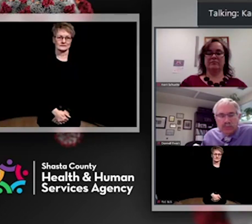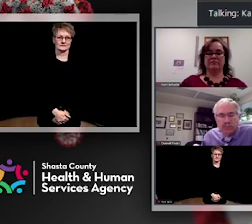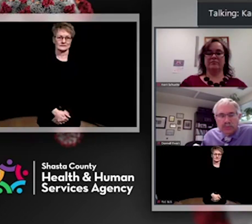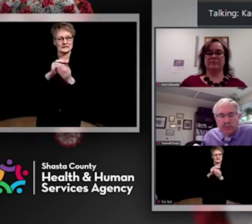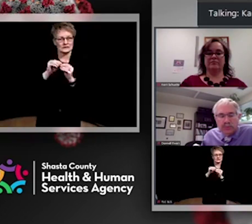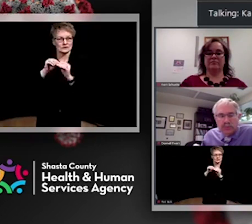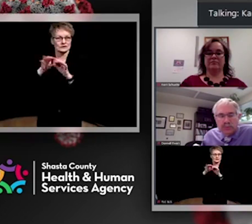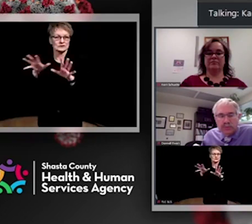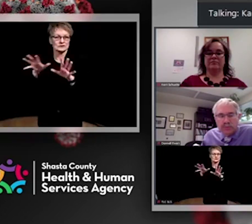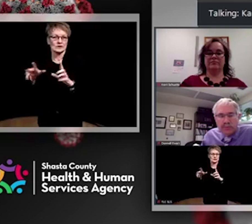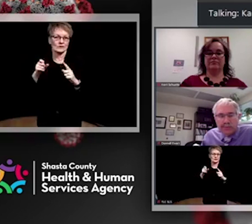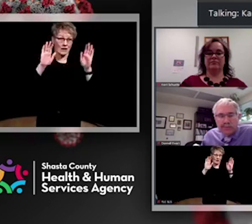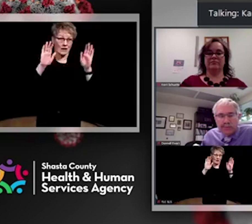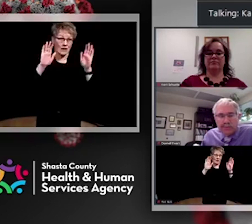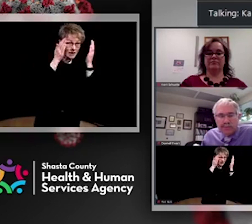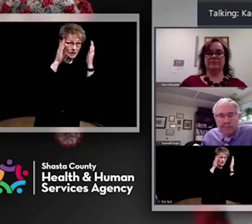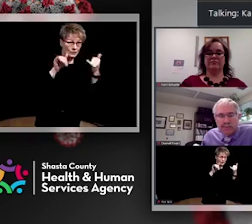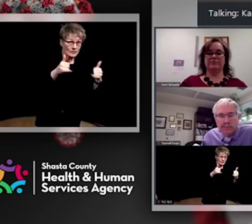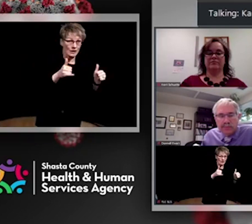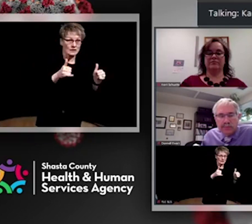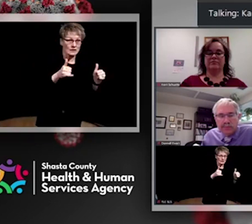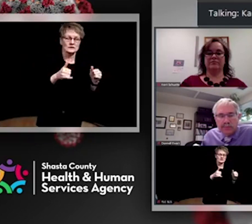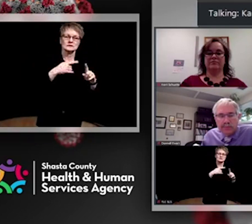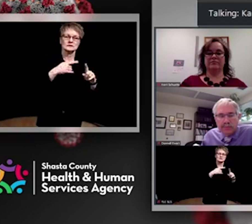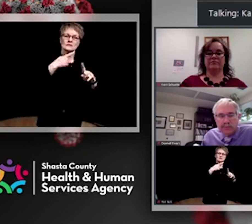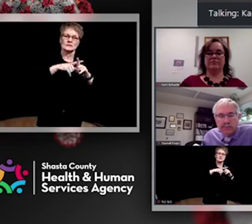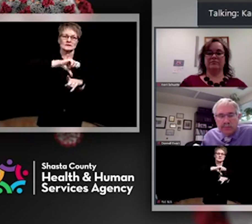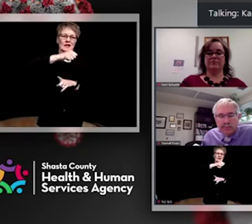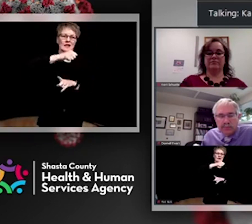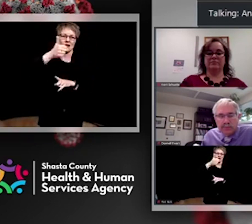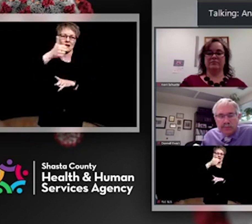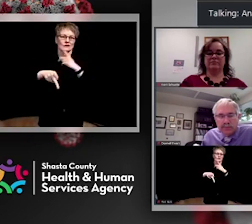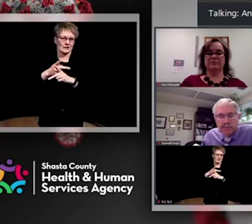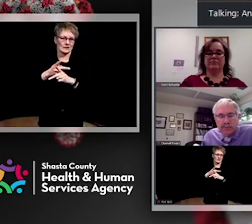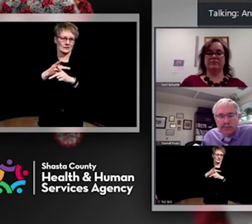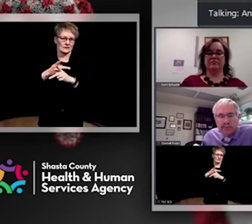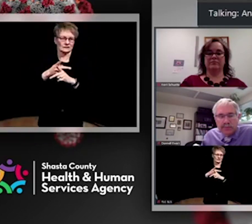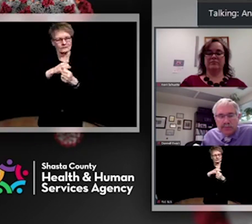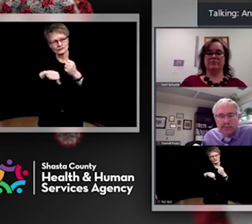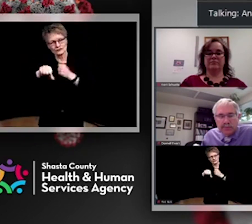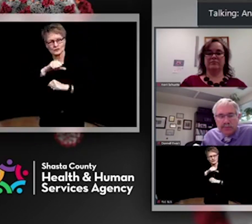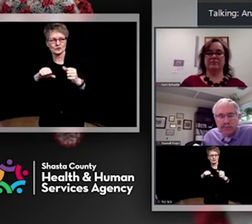of social gathering that we've heard about. And are these Halloween gathering cases,